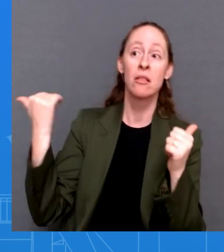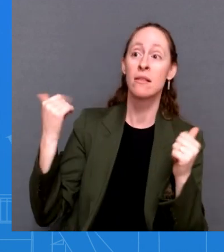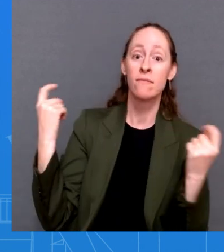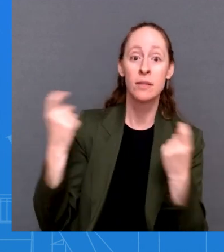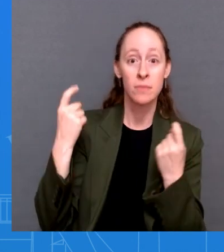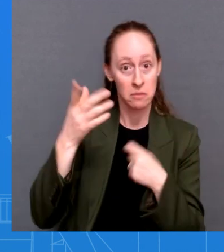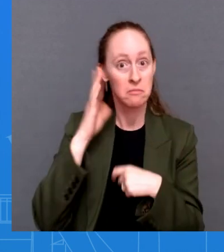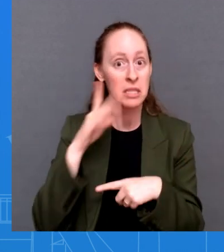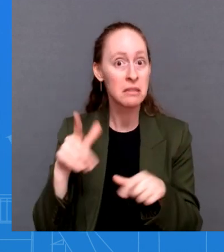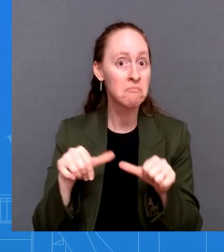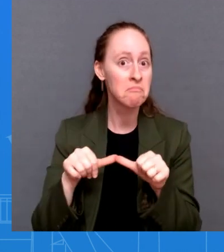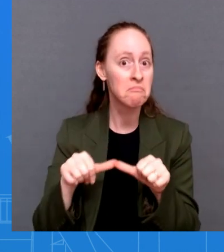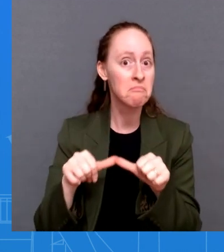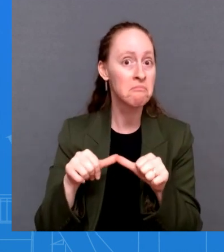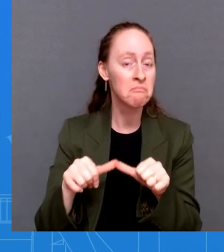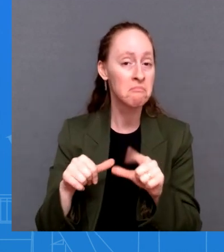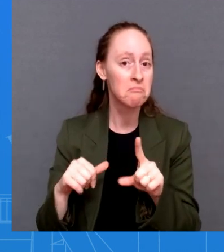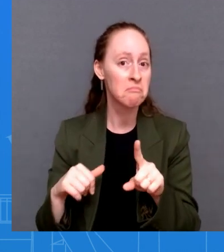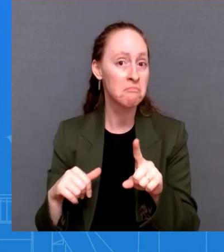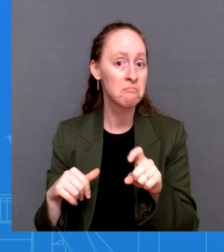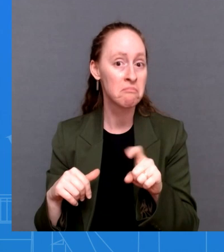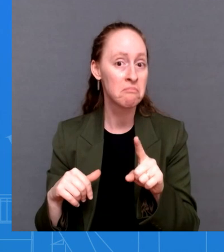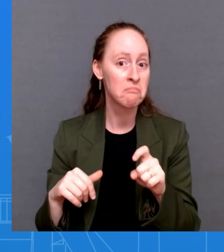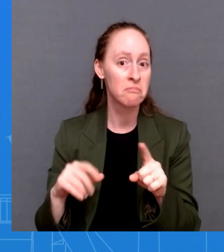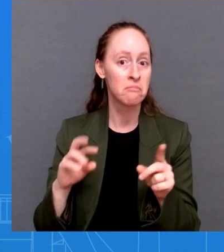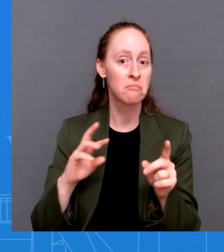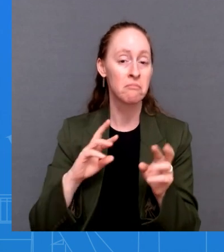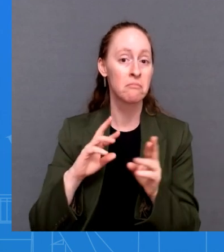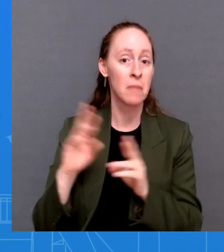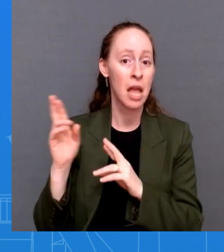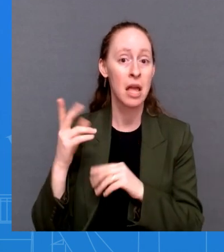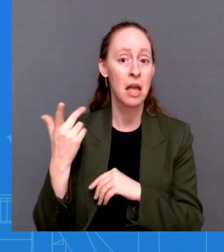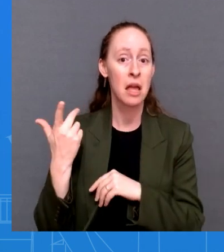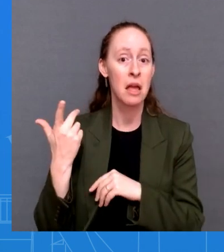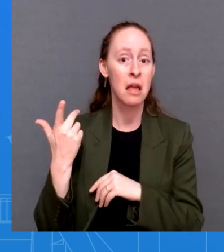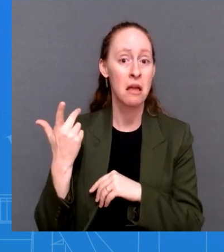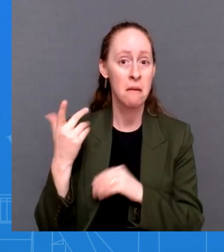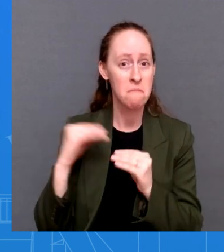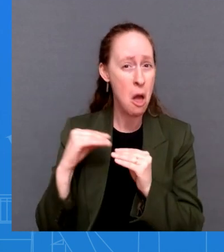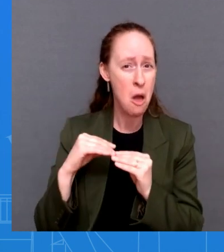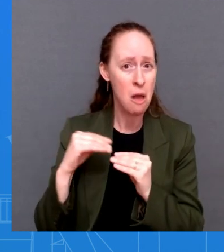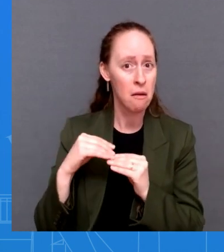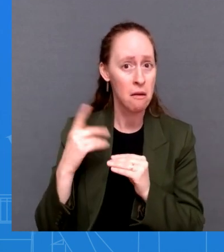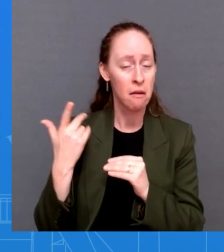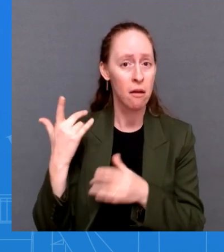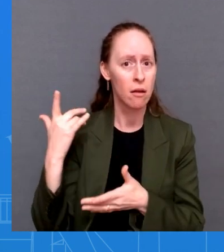during large events? And what are those plans to ensure that more doses are used